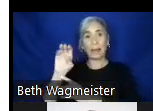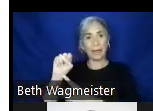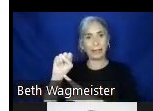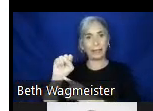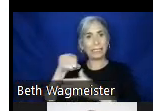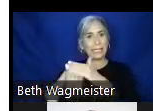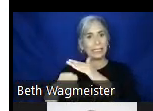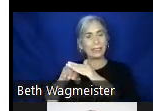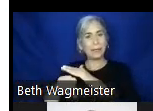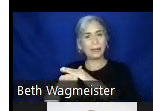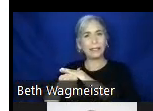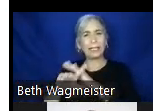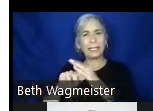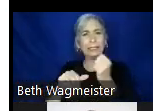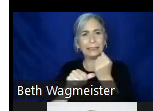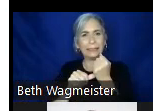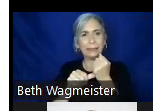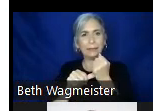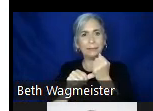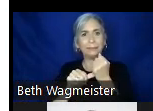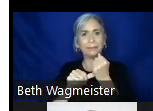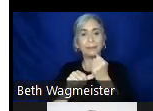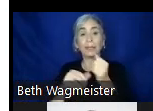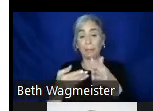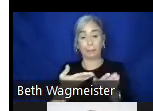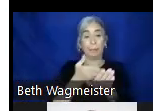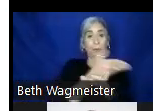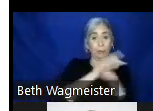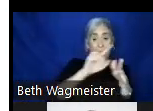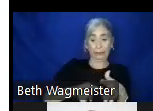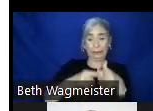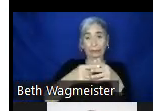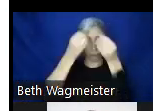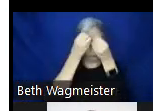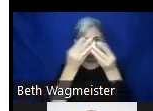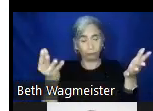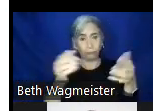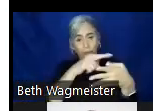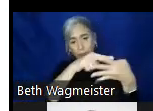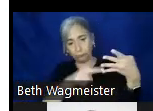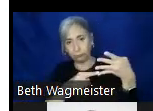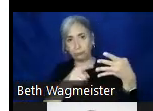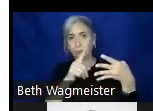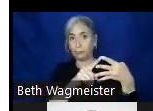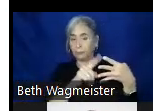Assistant. Before we begin, we have a few general housekeeping items to go over. Closed captioning